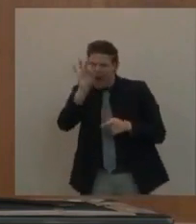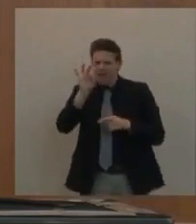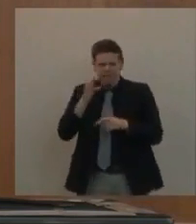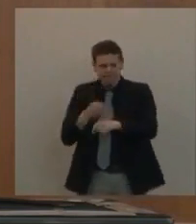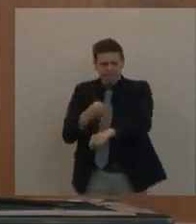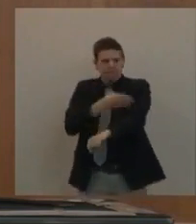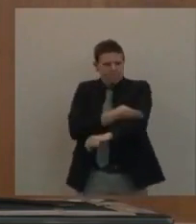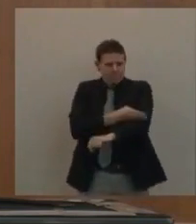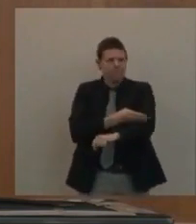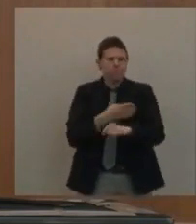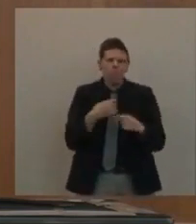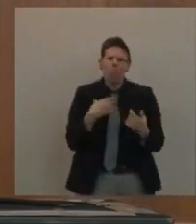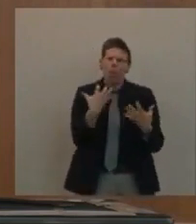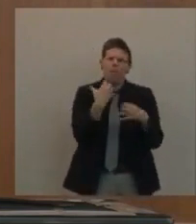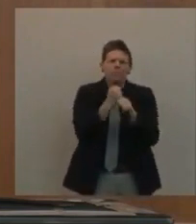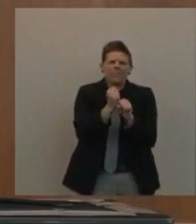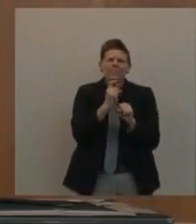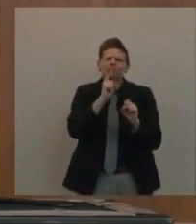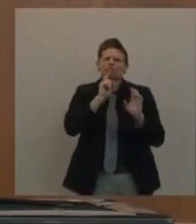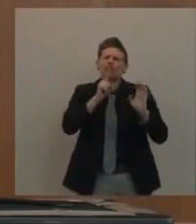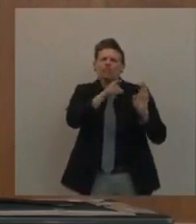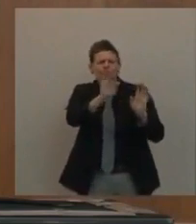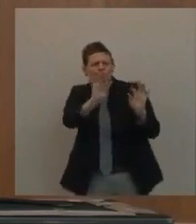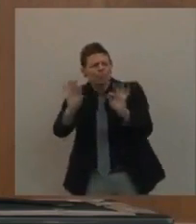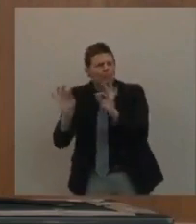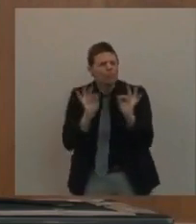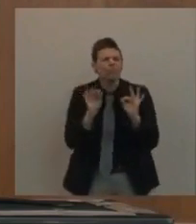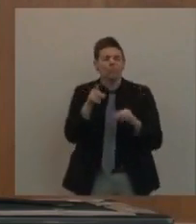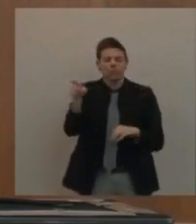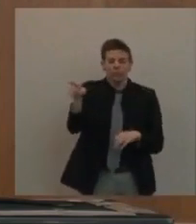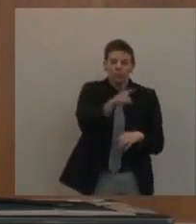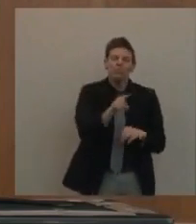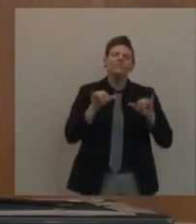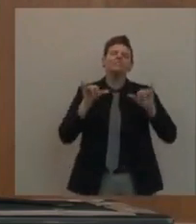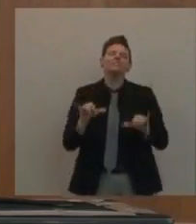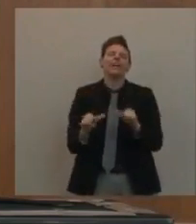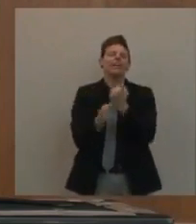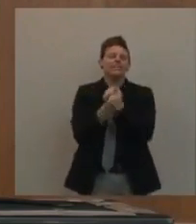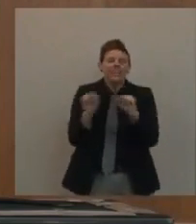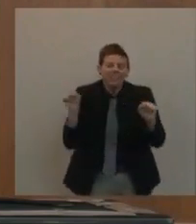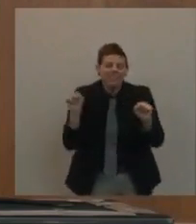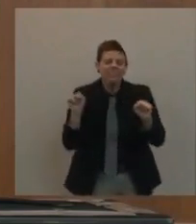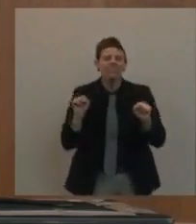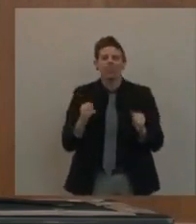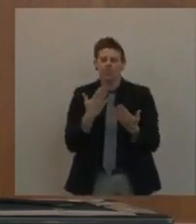AND YOU SHOULD EXPECT US TO CONTINUE TO TRY TO DO THAT.